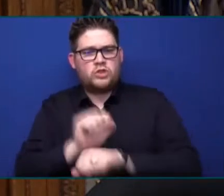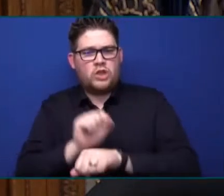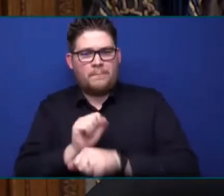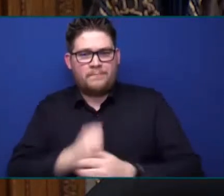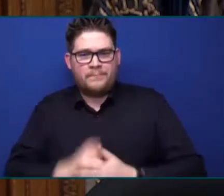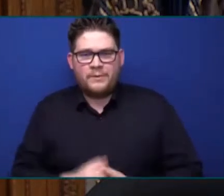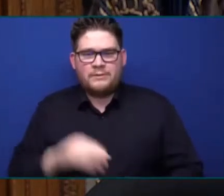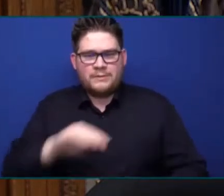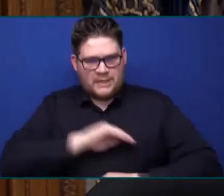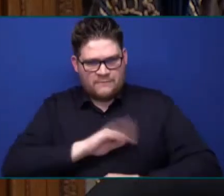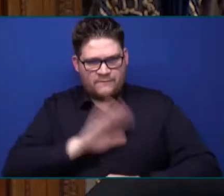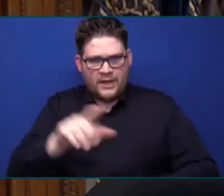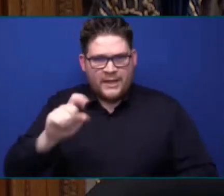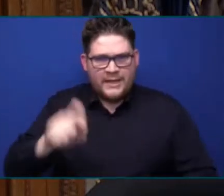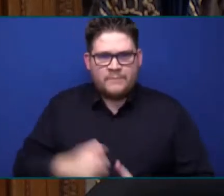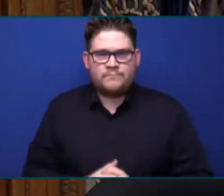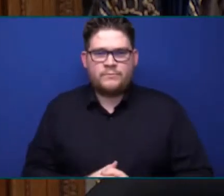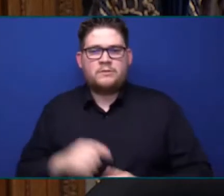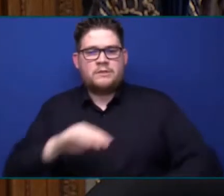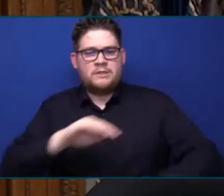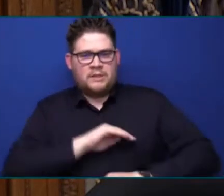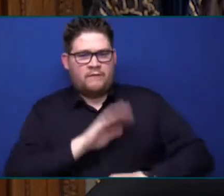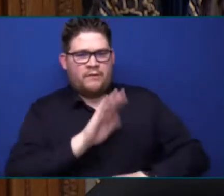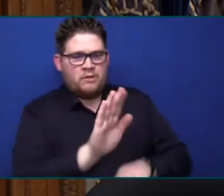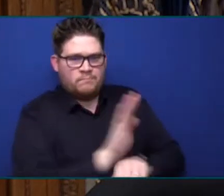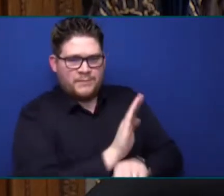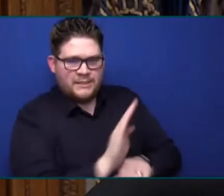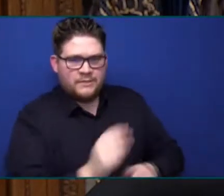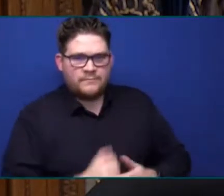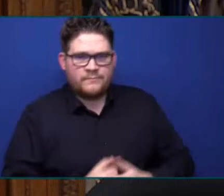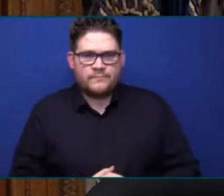Many people assume that people with disabilities are unable to work as a result of their